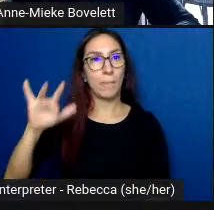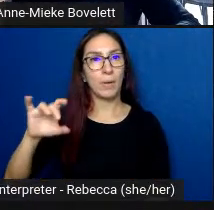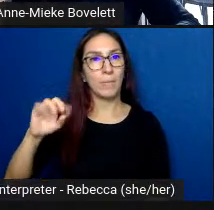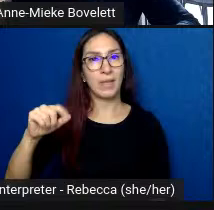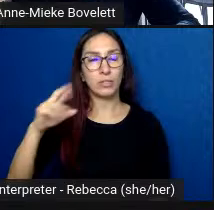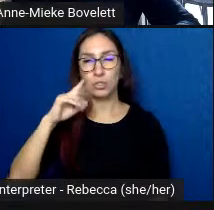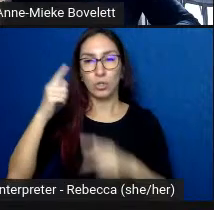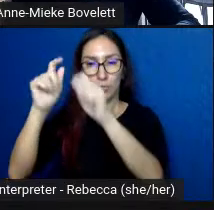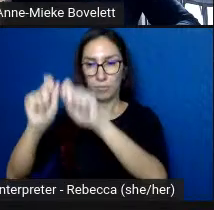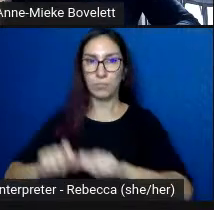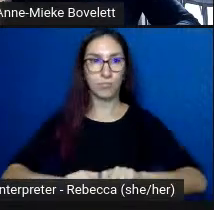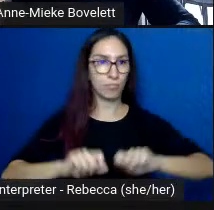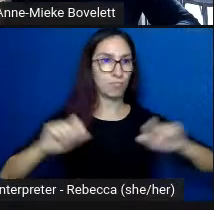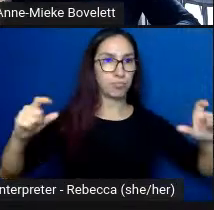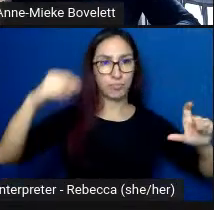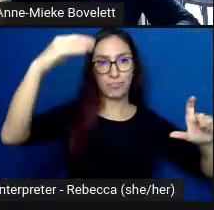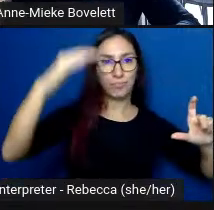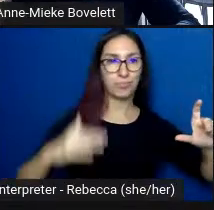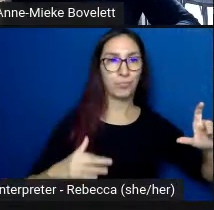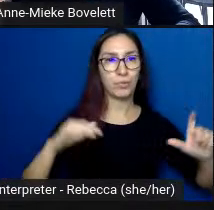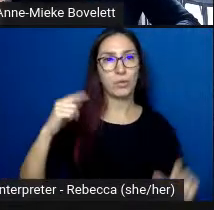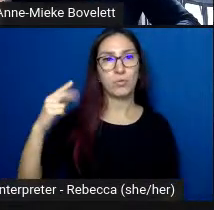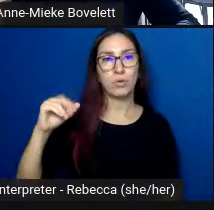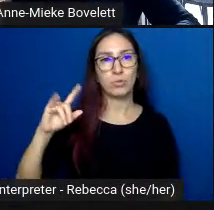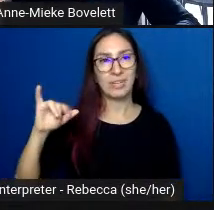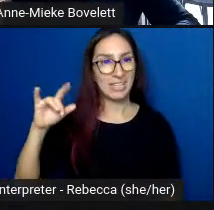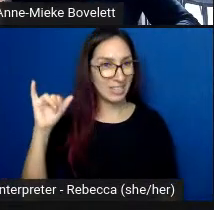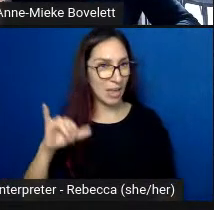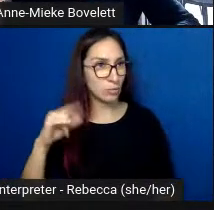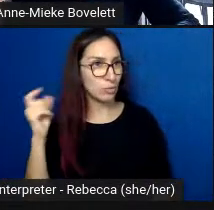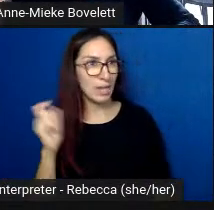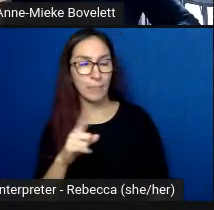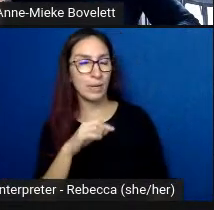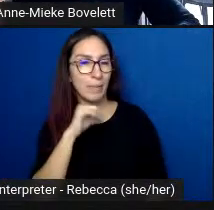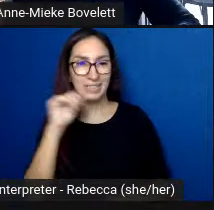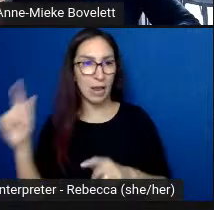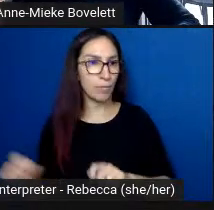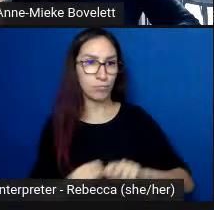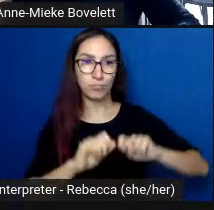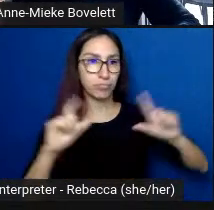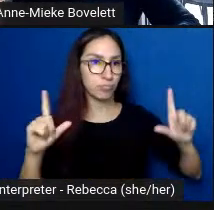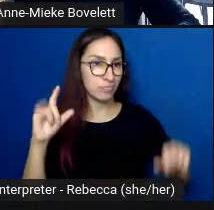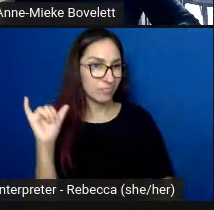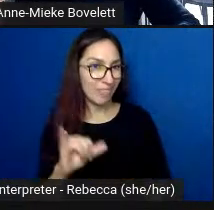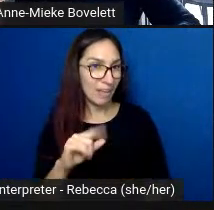crosstalk you are groceries. If you press enter it to -- it should take you there. Is that